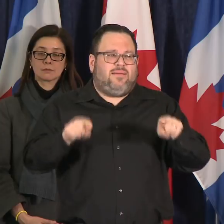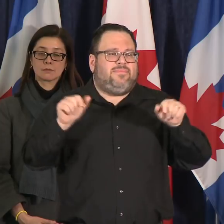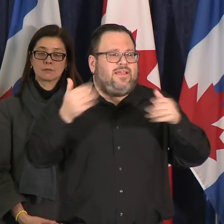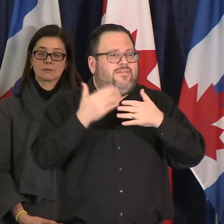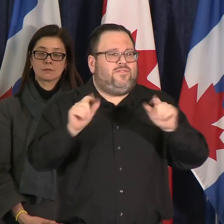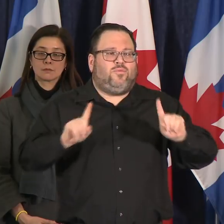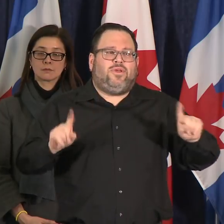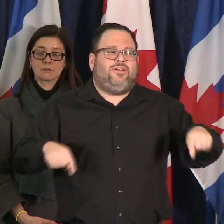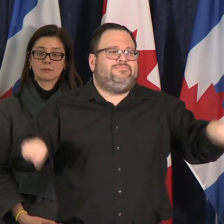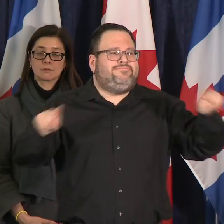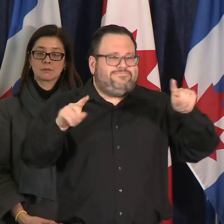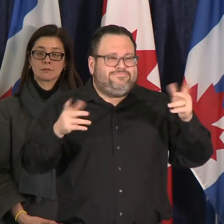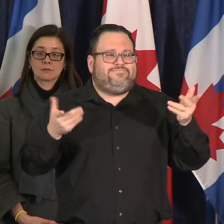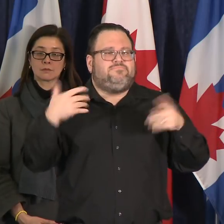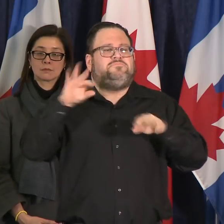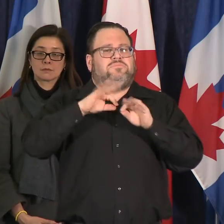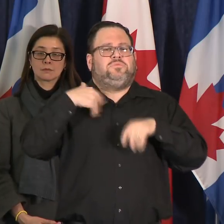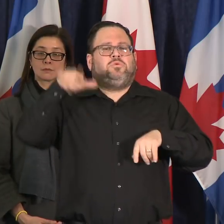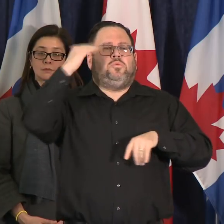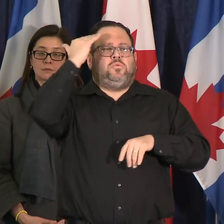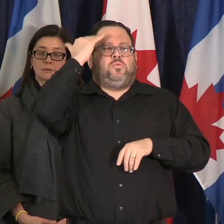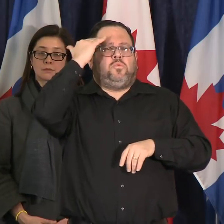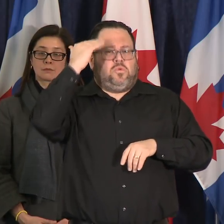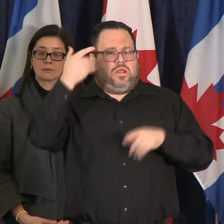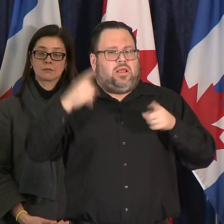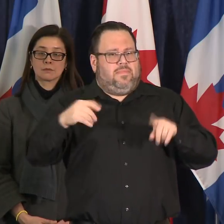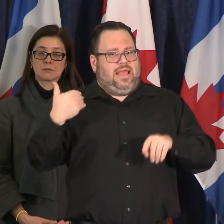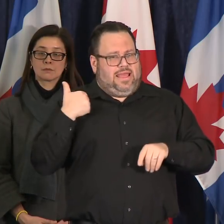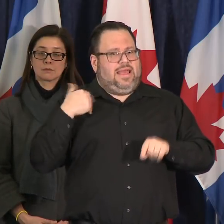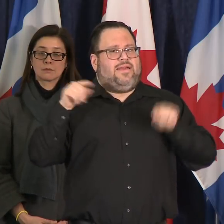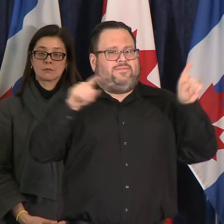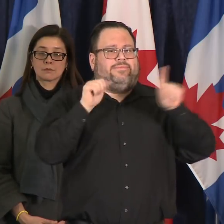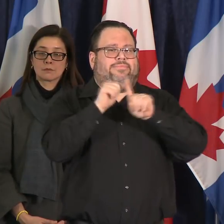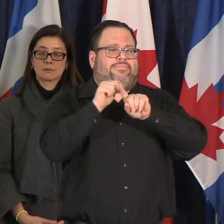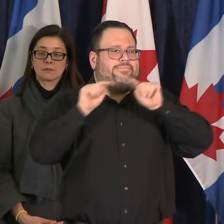the only reliable the best and most reliable source of information about